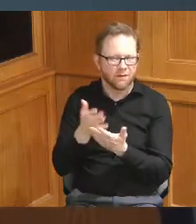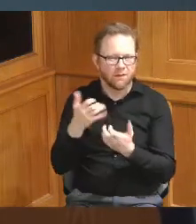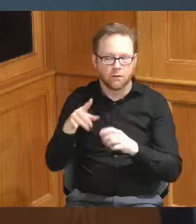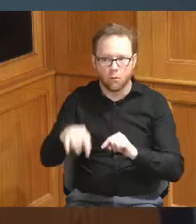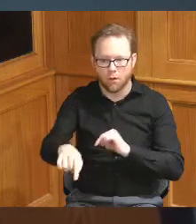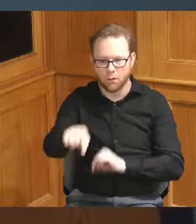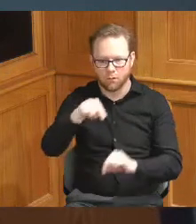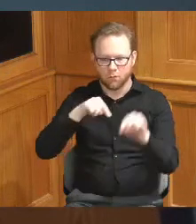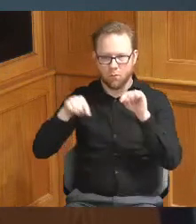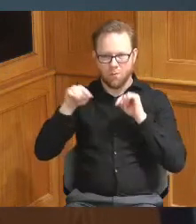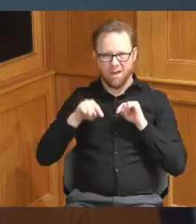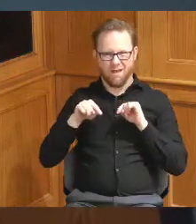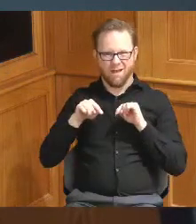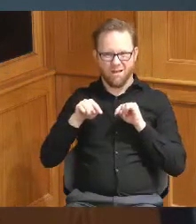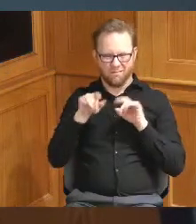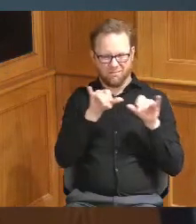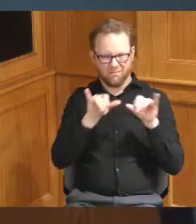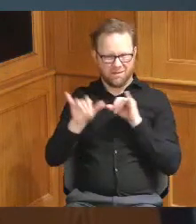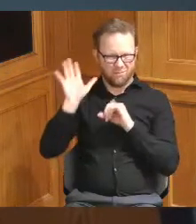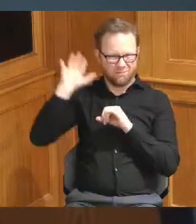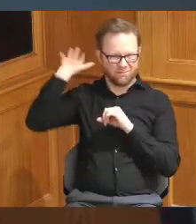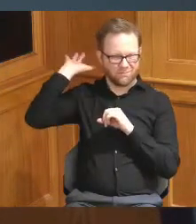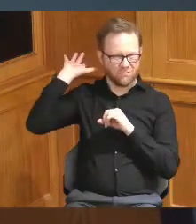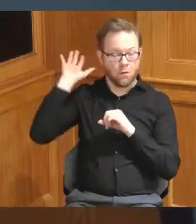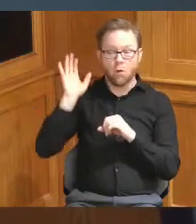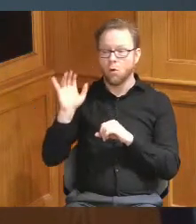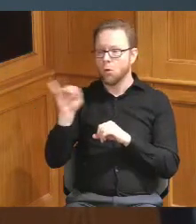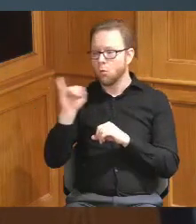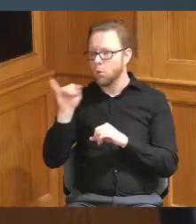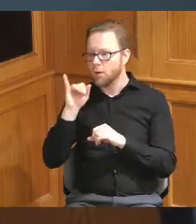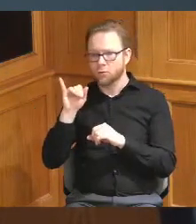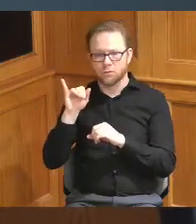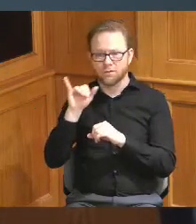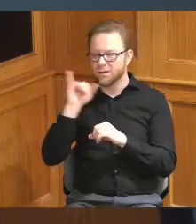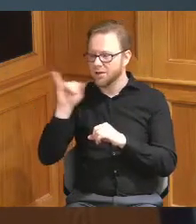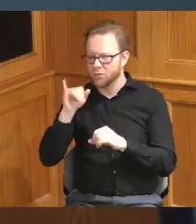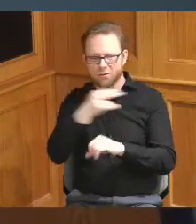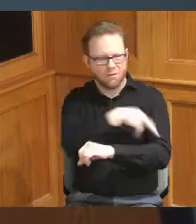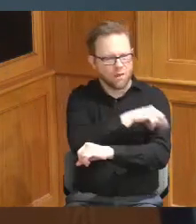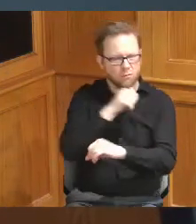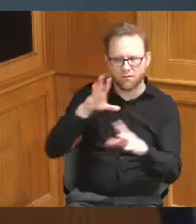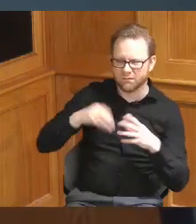how we were where if you you know your insurance is not at this hospital it's at that hospital we